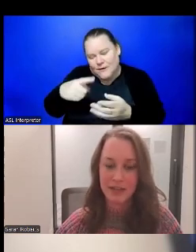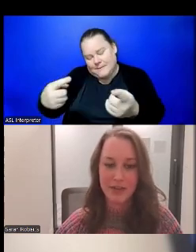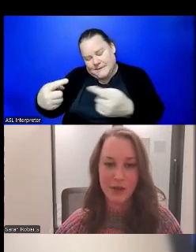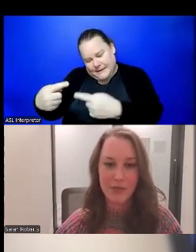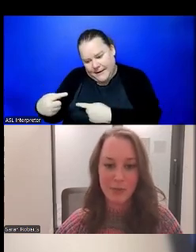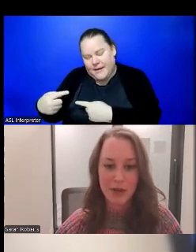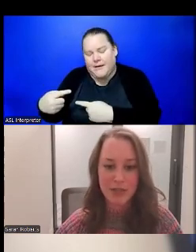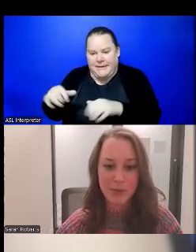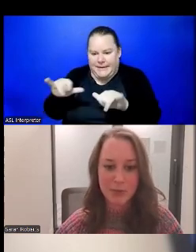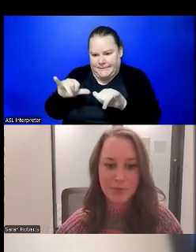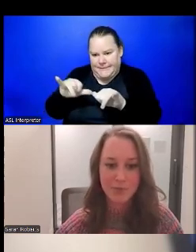clinic whenever possible.